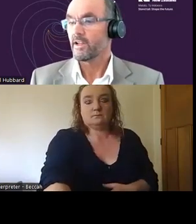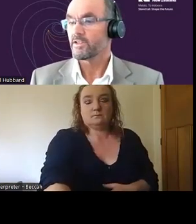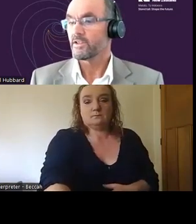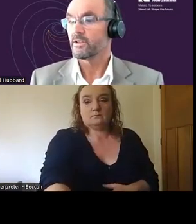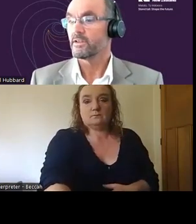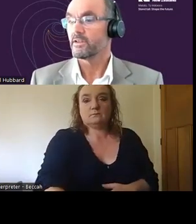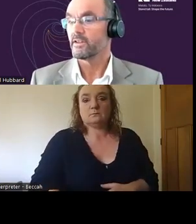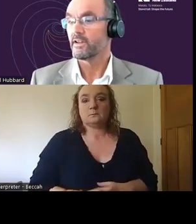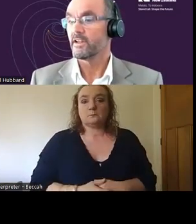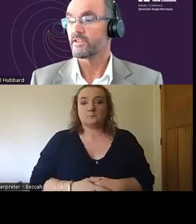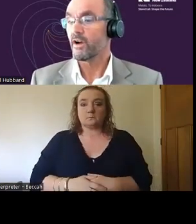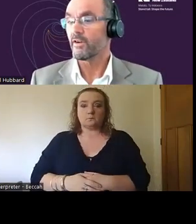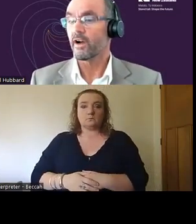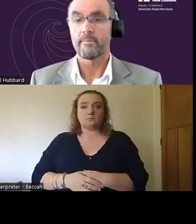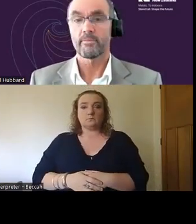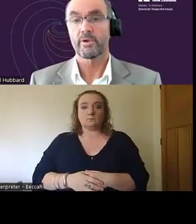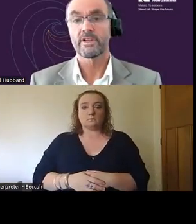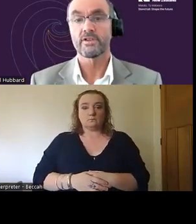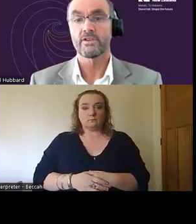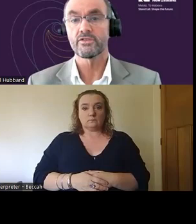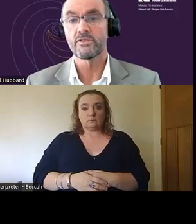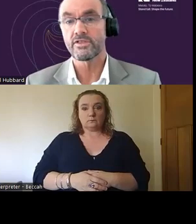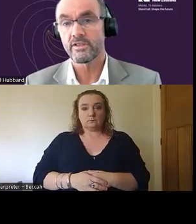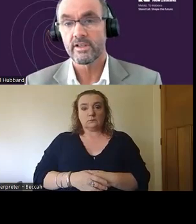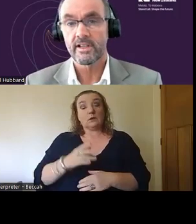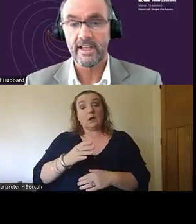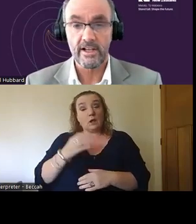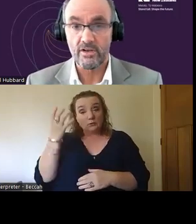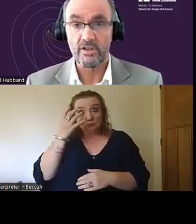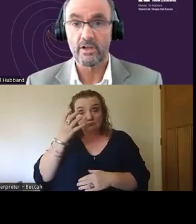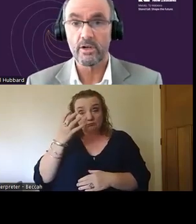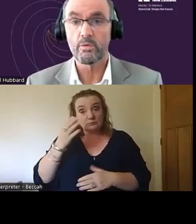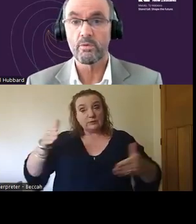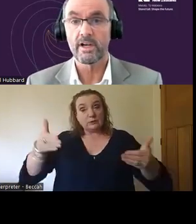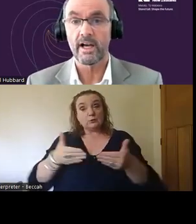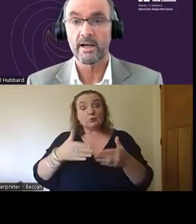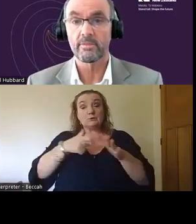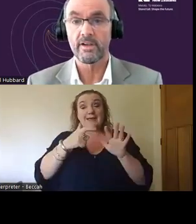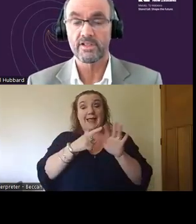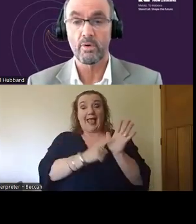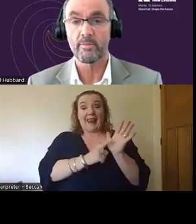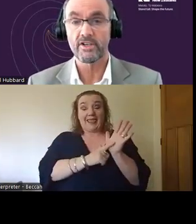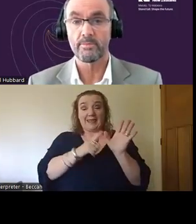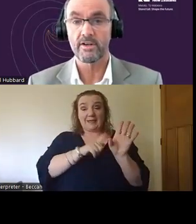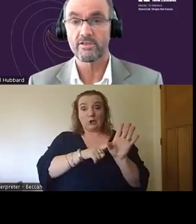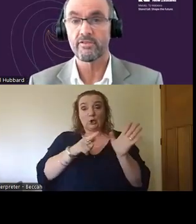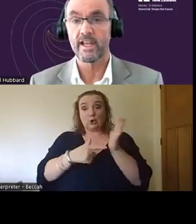And it's over, I'm pleased to introduce Kelly Turner, who will give us some information about herself.